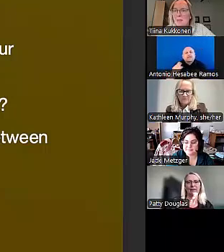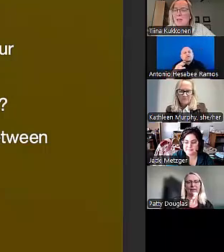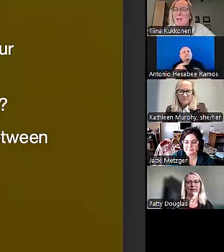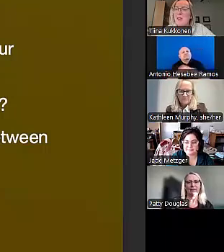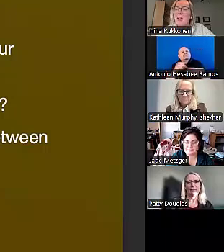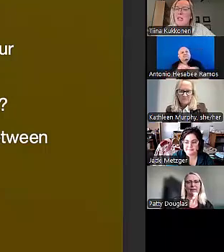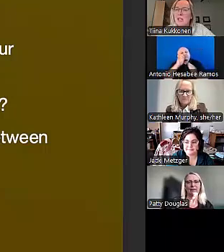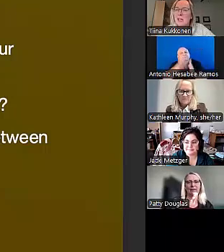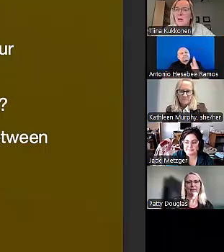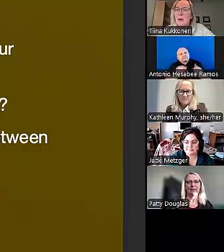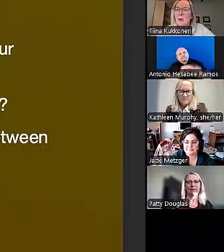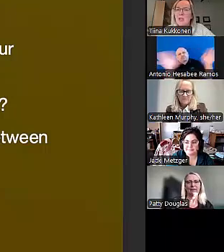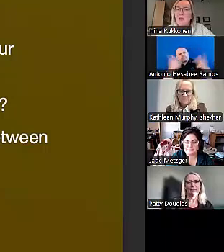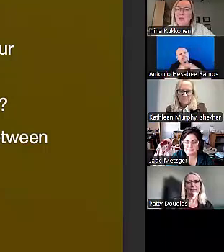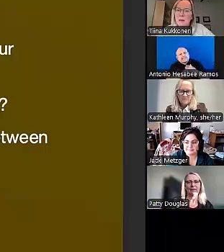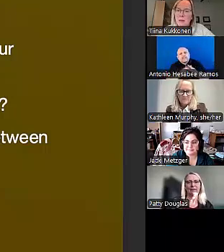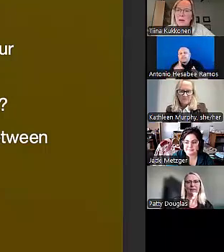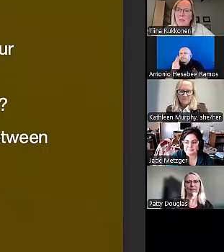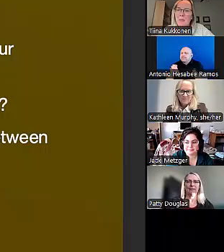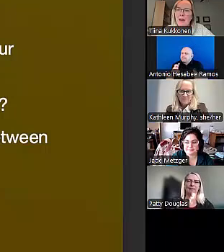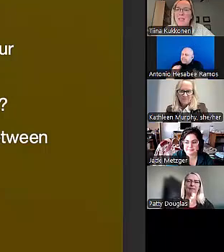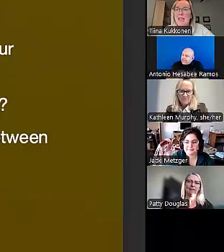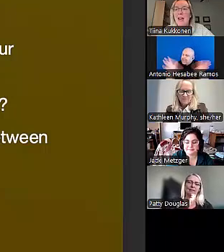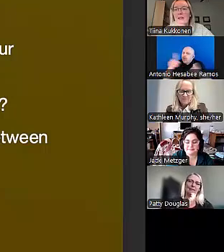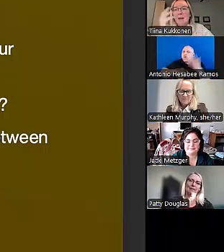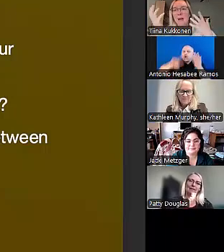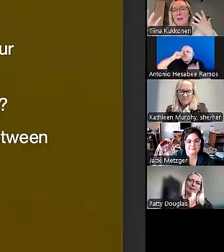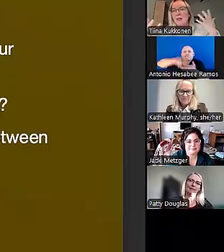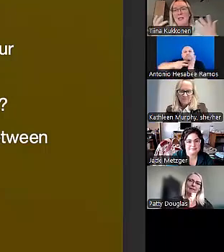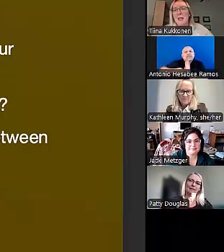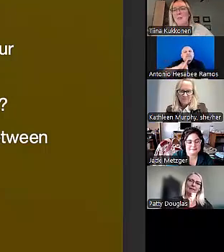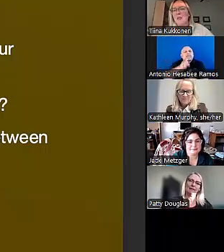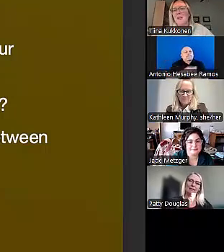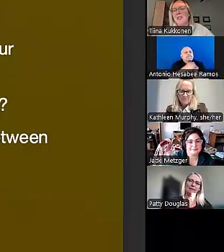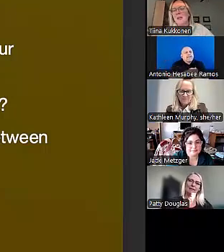and being very clear about what you mean about impact and having a balance again between some